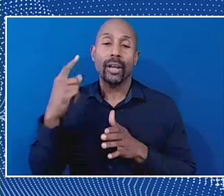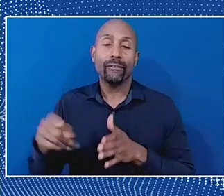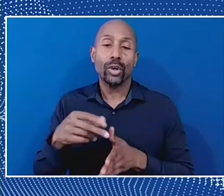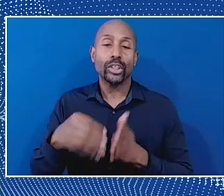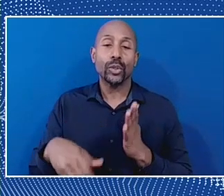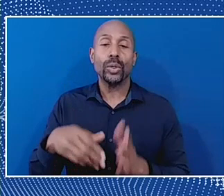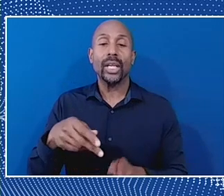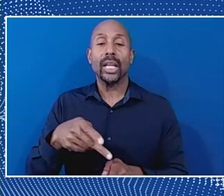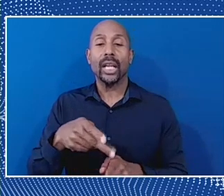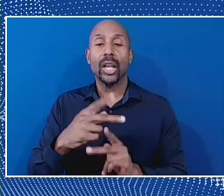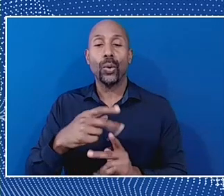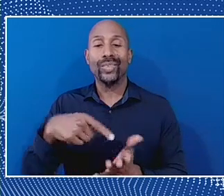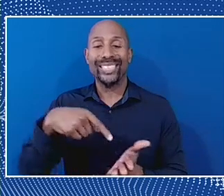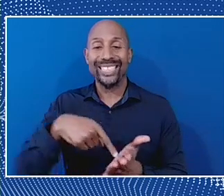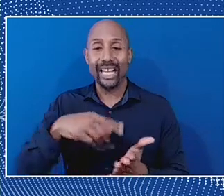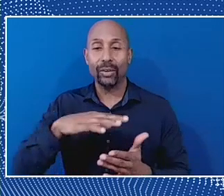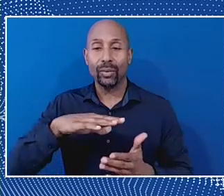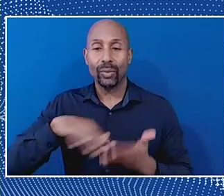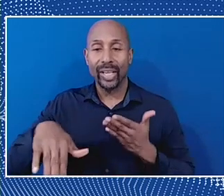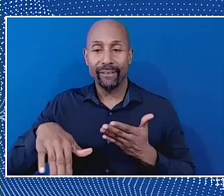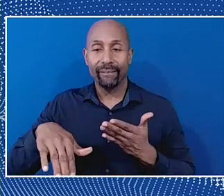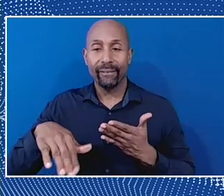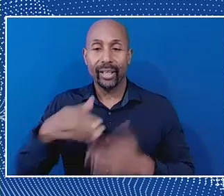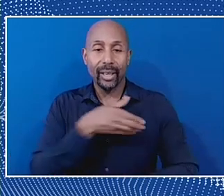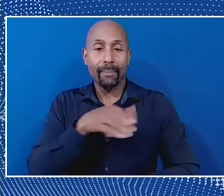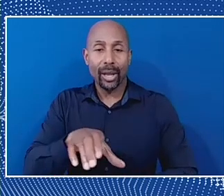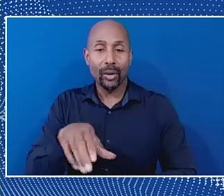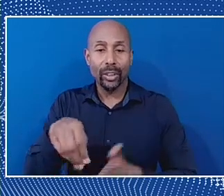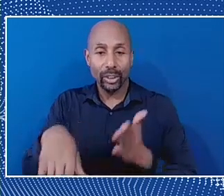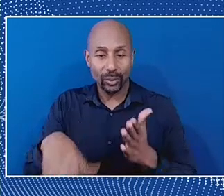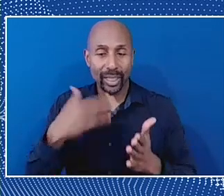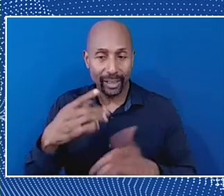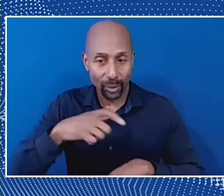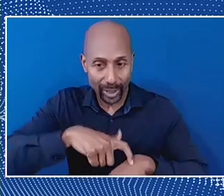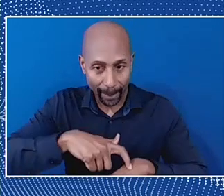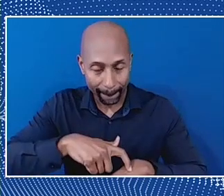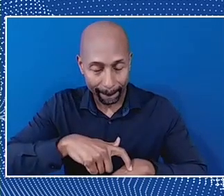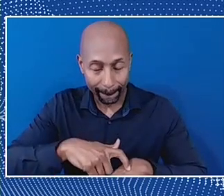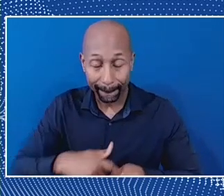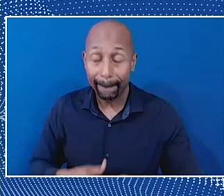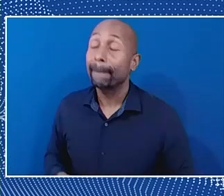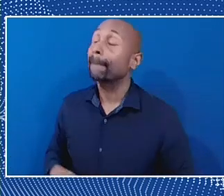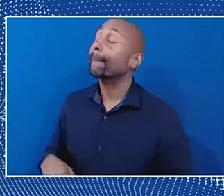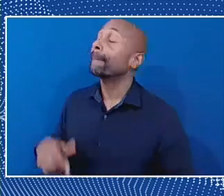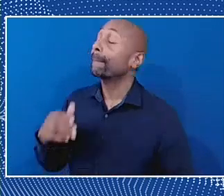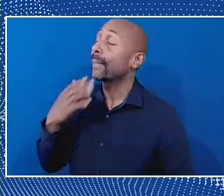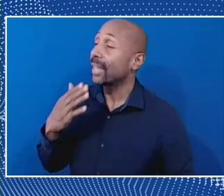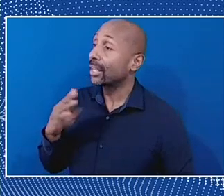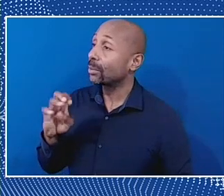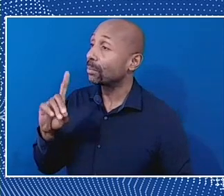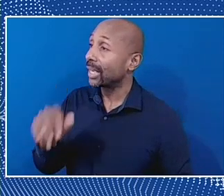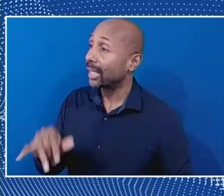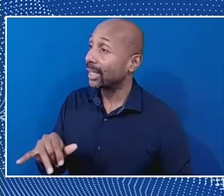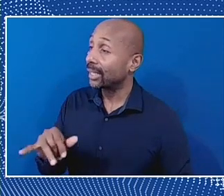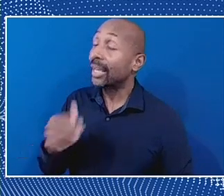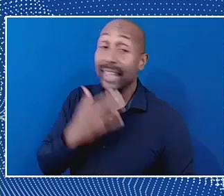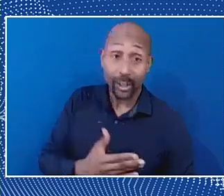executive director of YesSheCanCampaign. Alrighty. Zaniya, can you hear me? Yes, I can hear you.